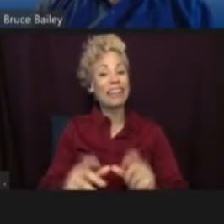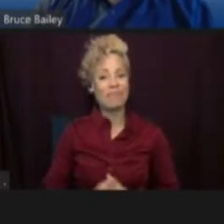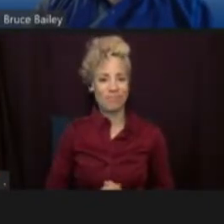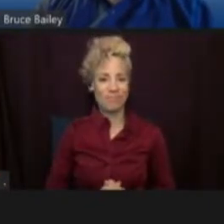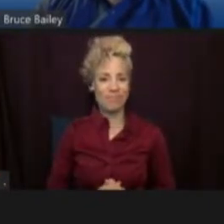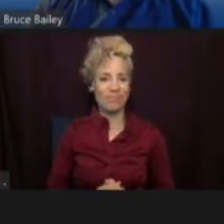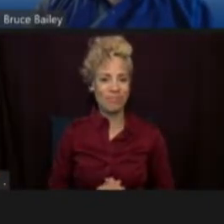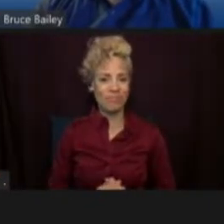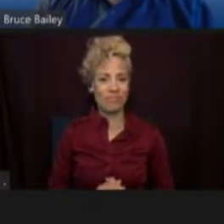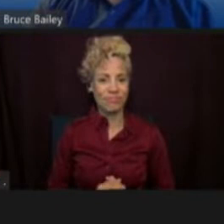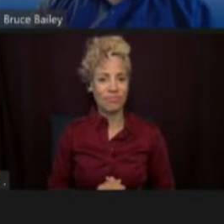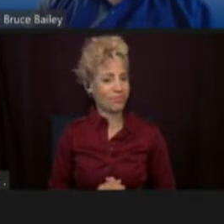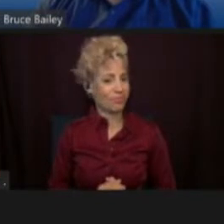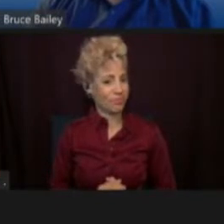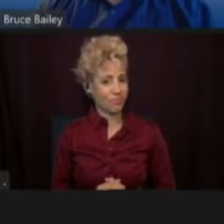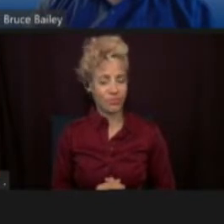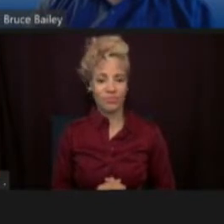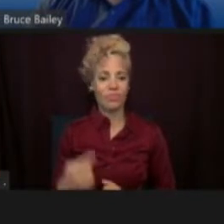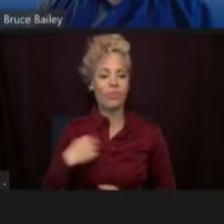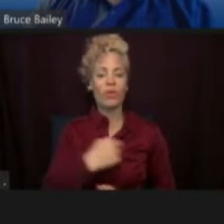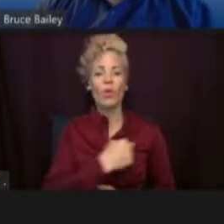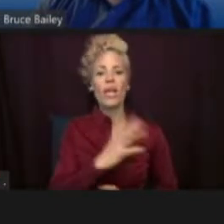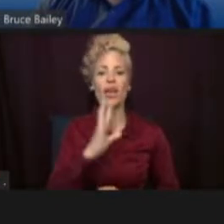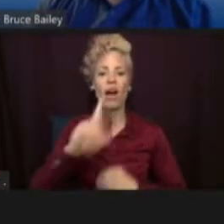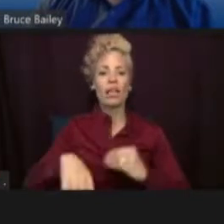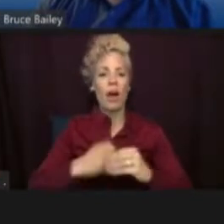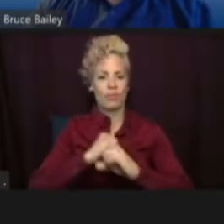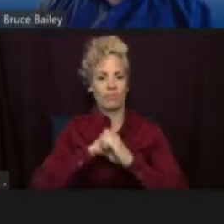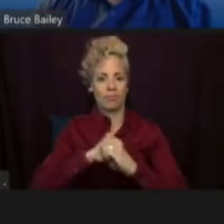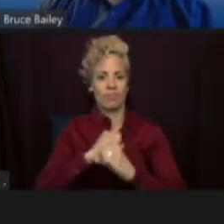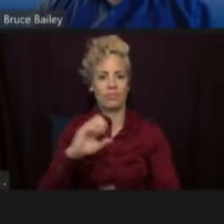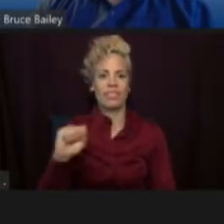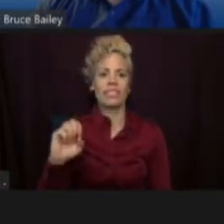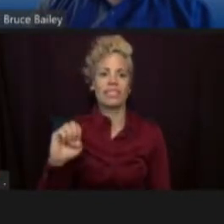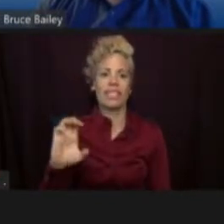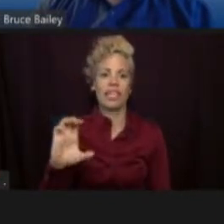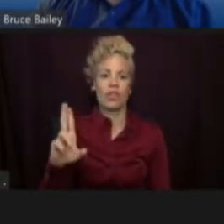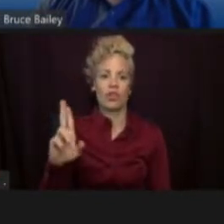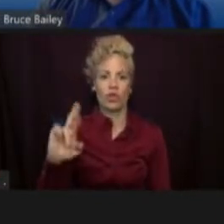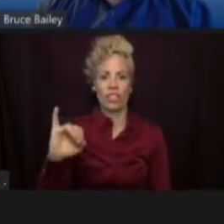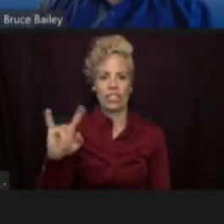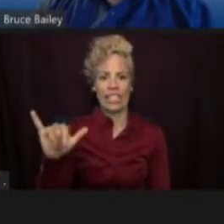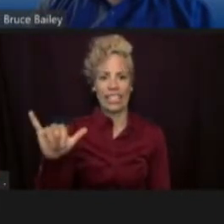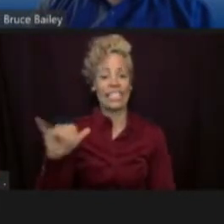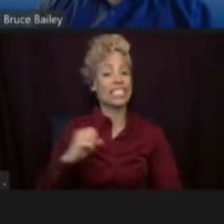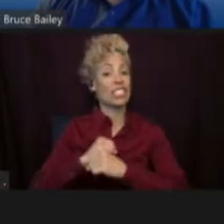We talked about security. Security is a very key issue in the federal workplace.